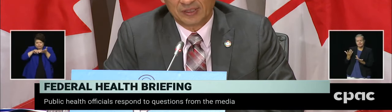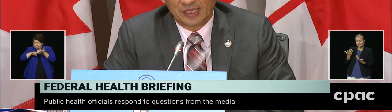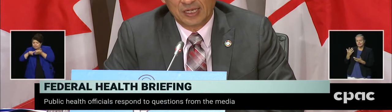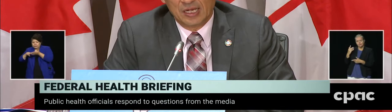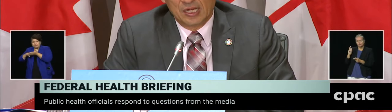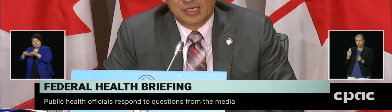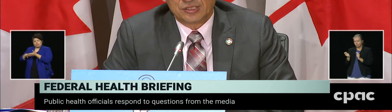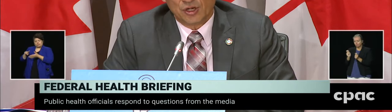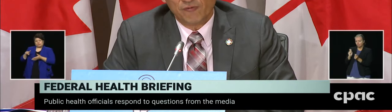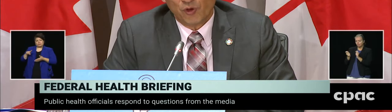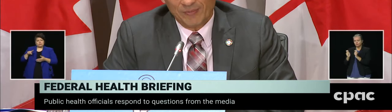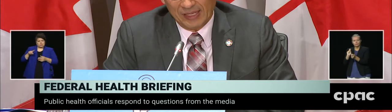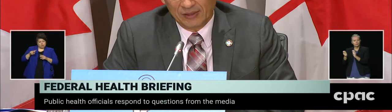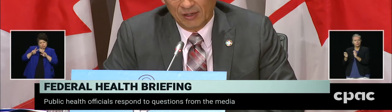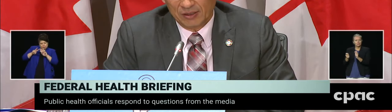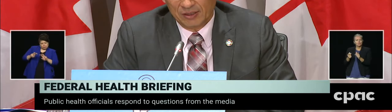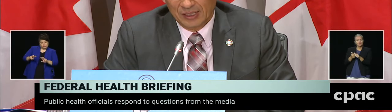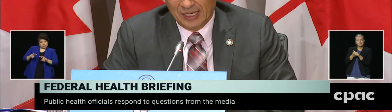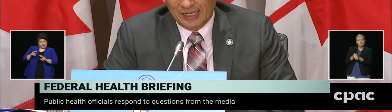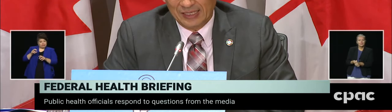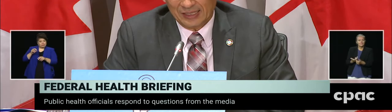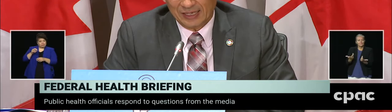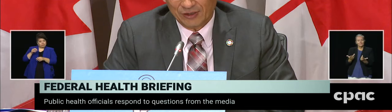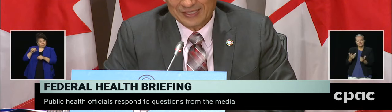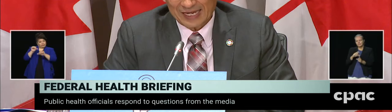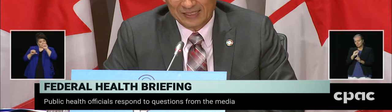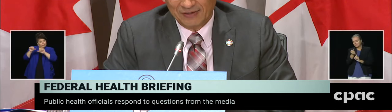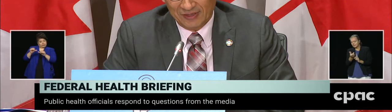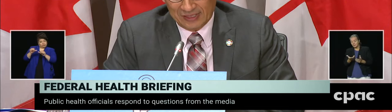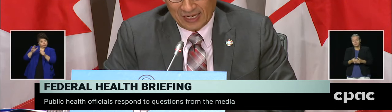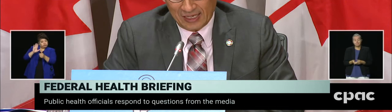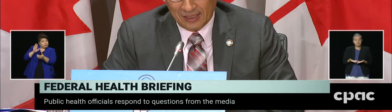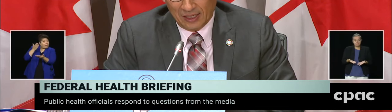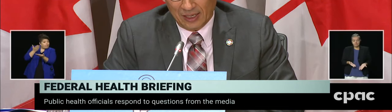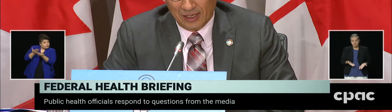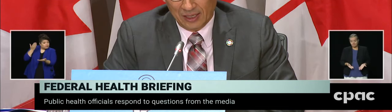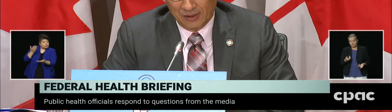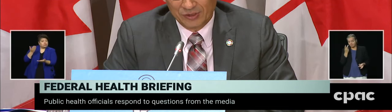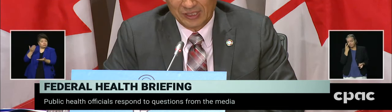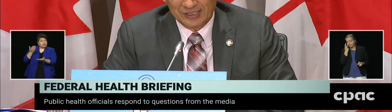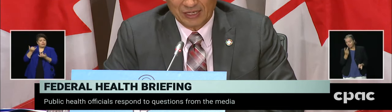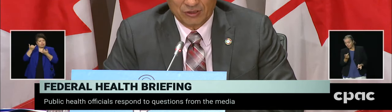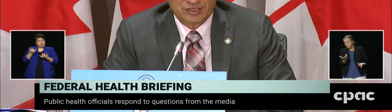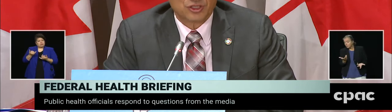CONTINUING TO EXAMINE THE